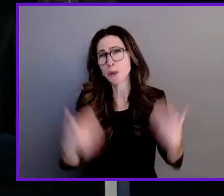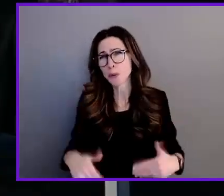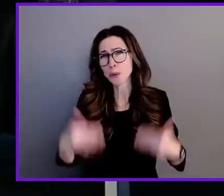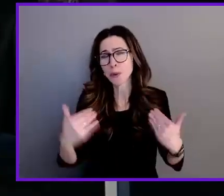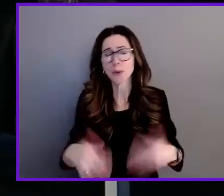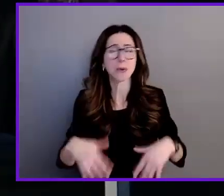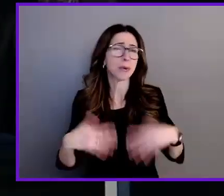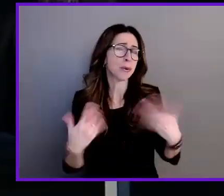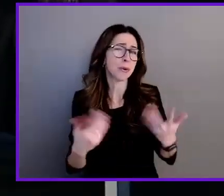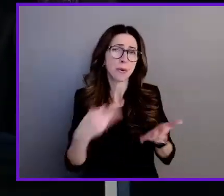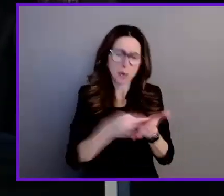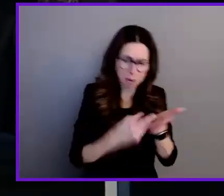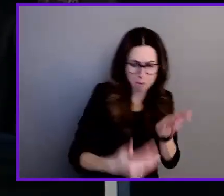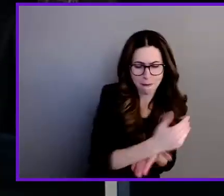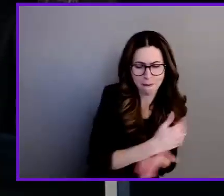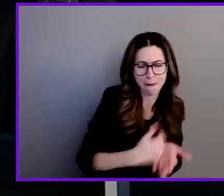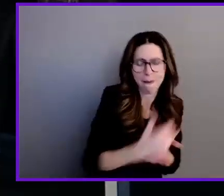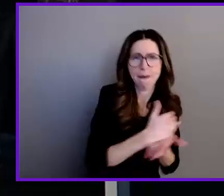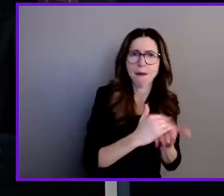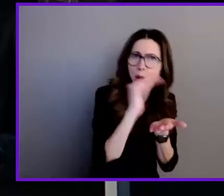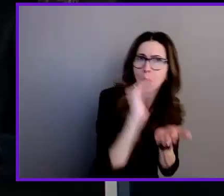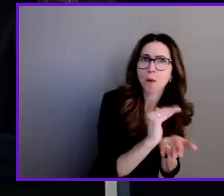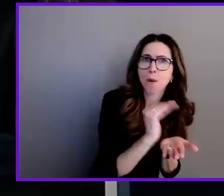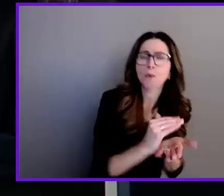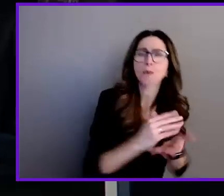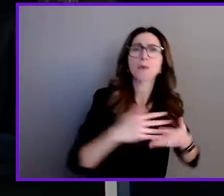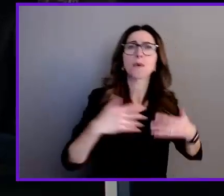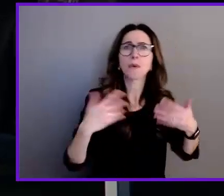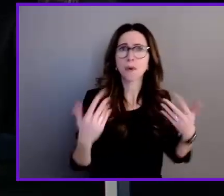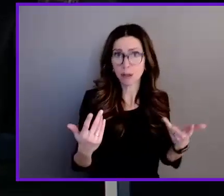the decline right now of the special public funding that came